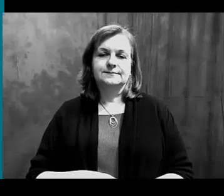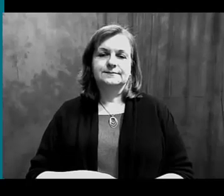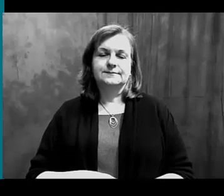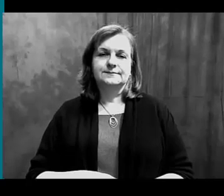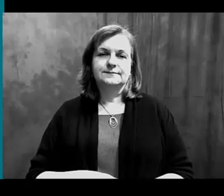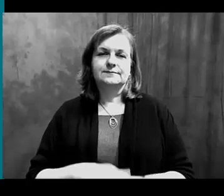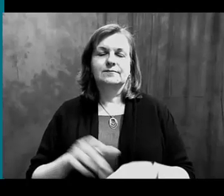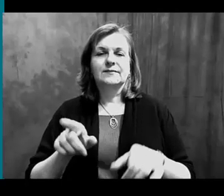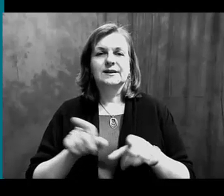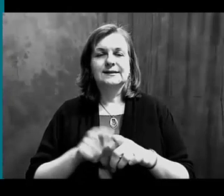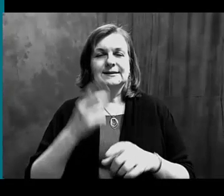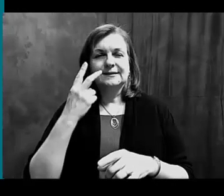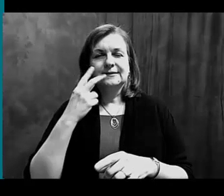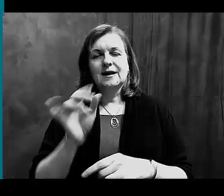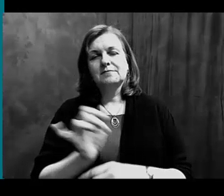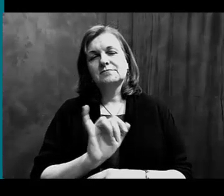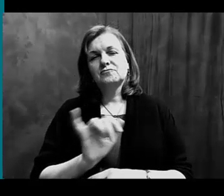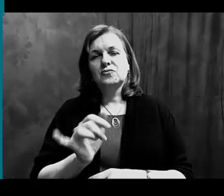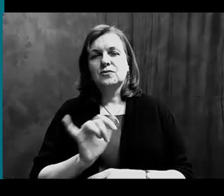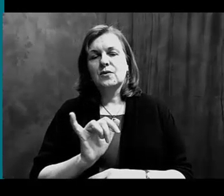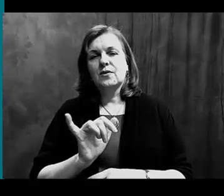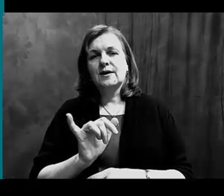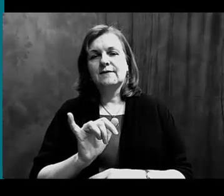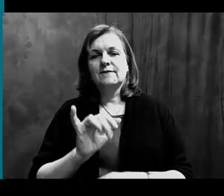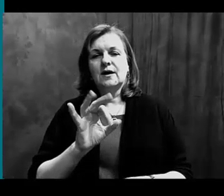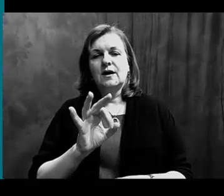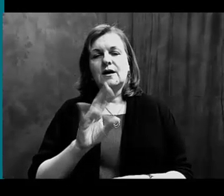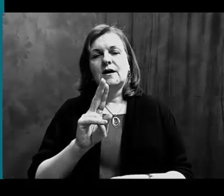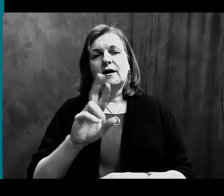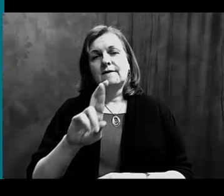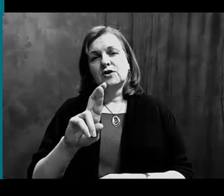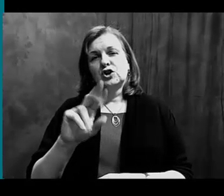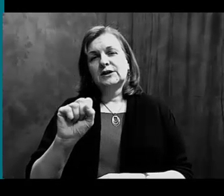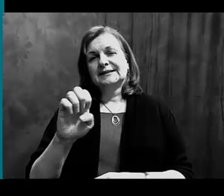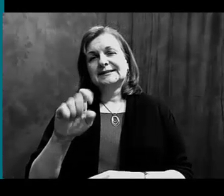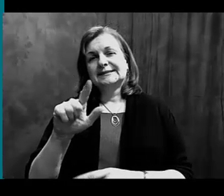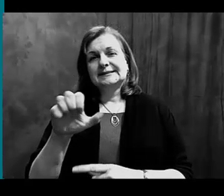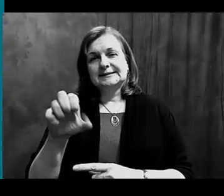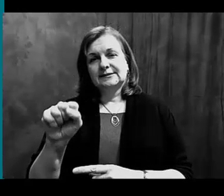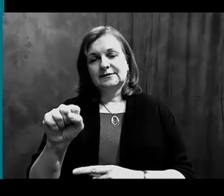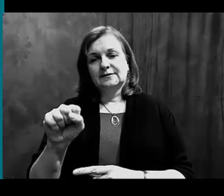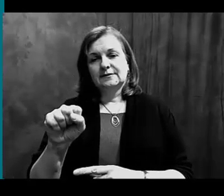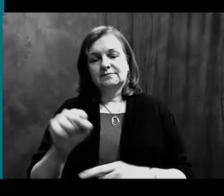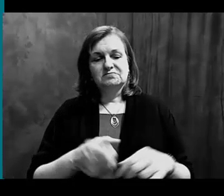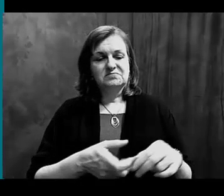we also see the same sort of pattern in breeding fur seals